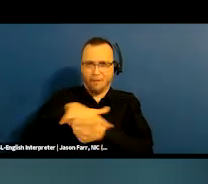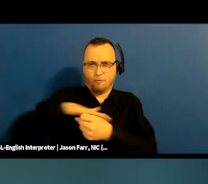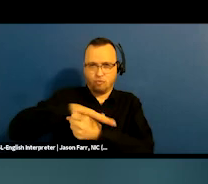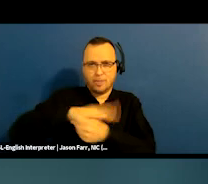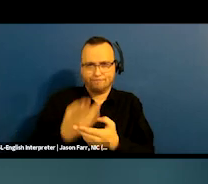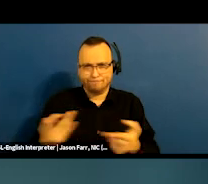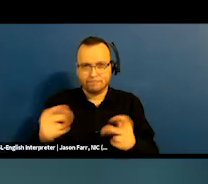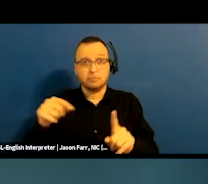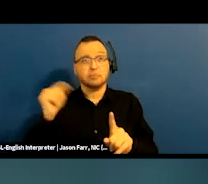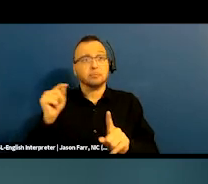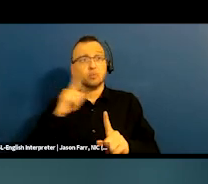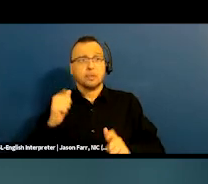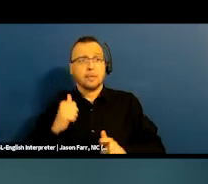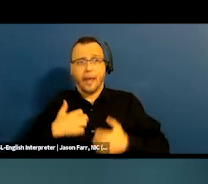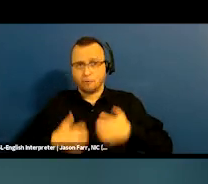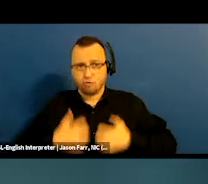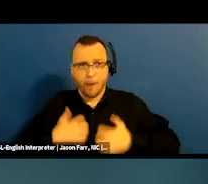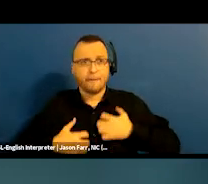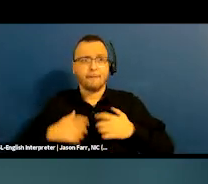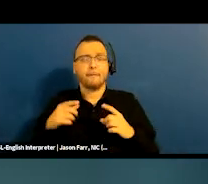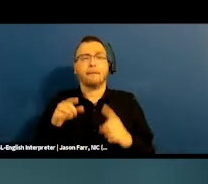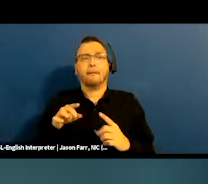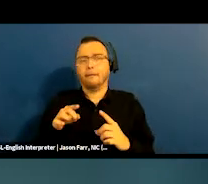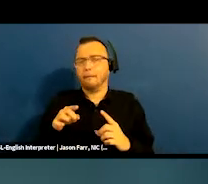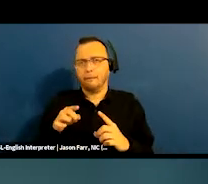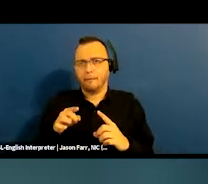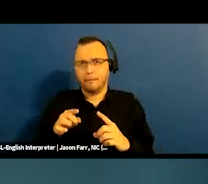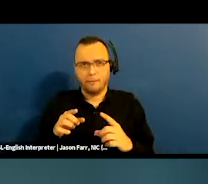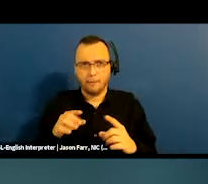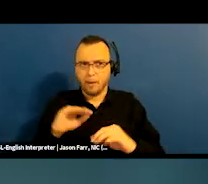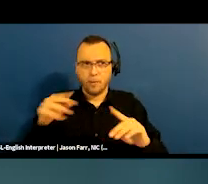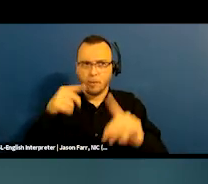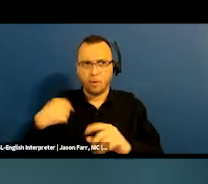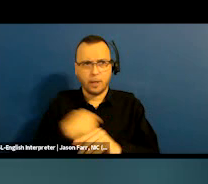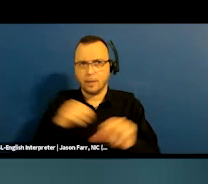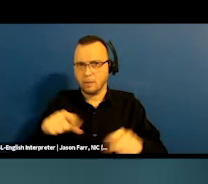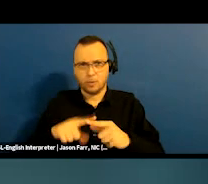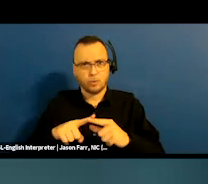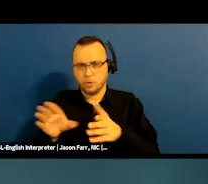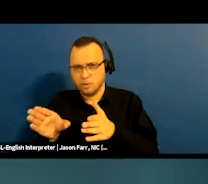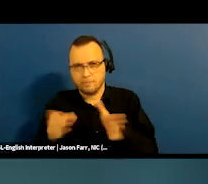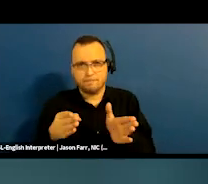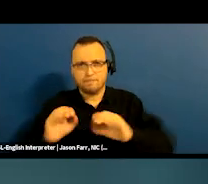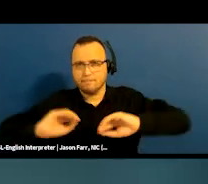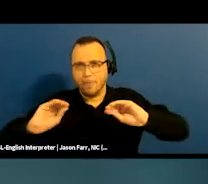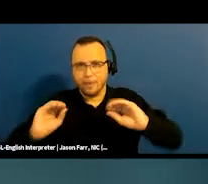Next slide. Oh, yeah, perfect. Another one was a 19-year-old, she was transiently homeless female sex worker.